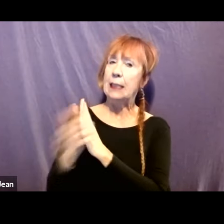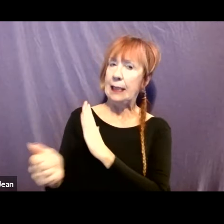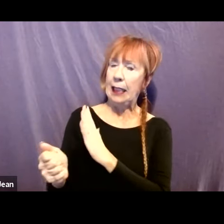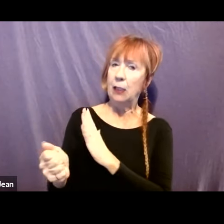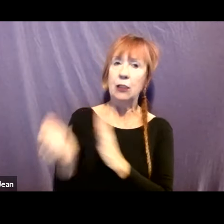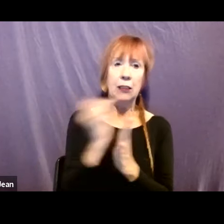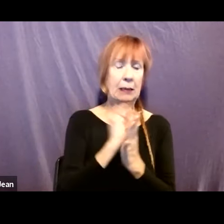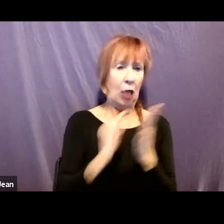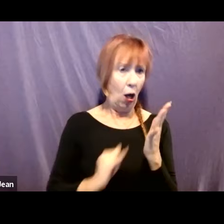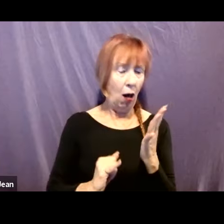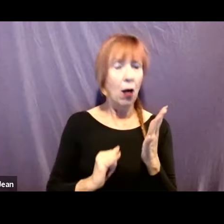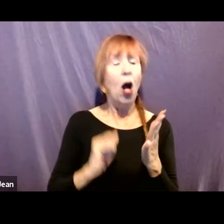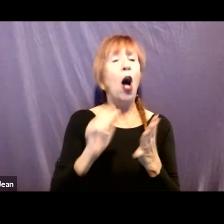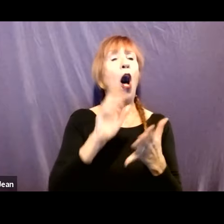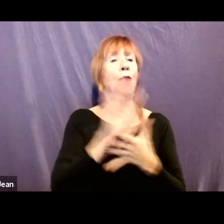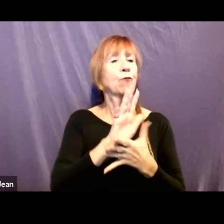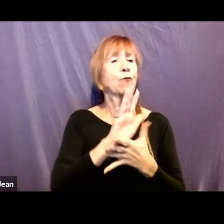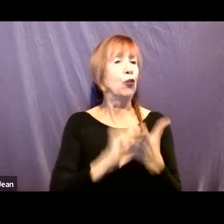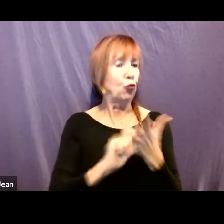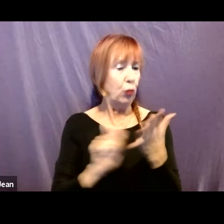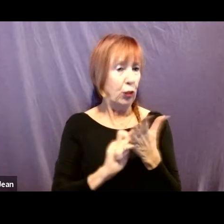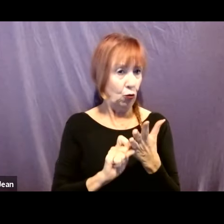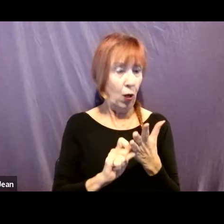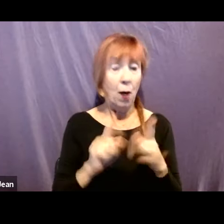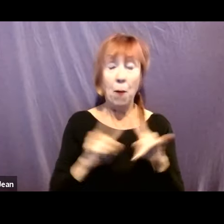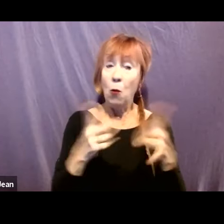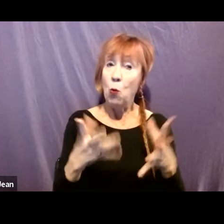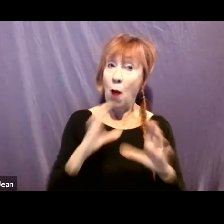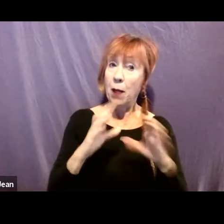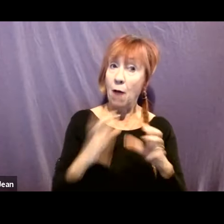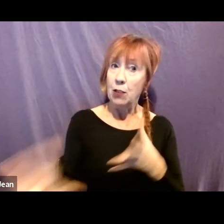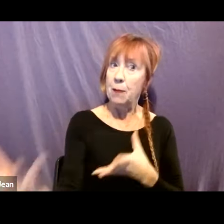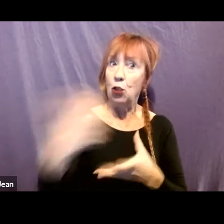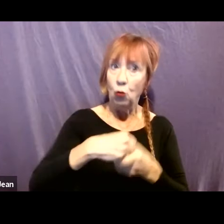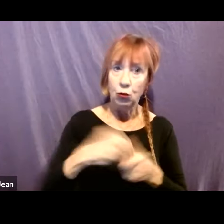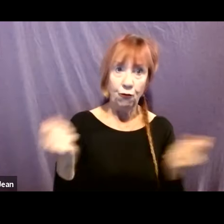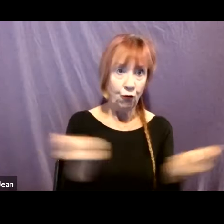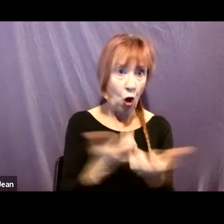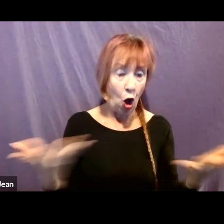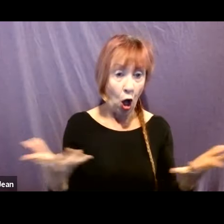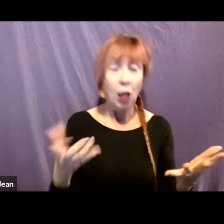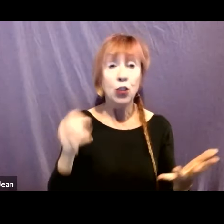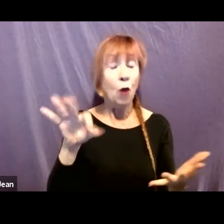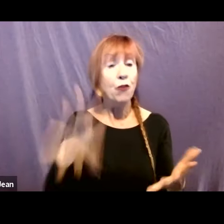while making sure that the conversation stays inclusive. So if you've ever marched in the streets,